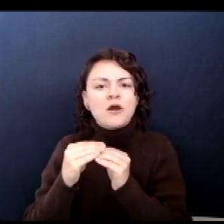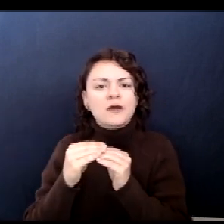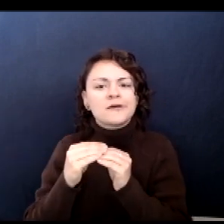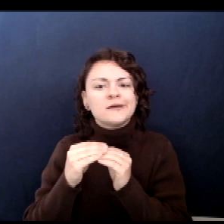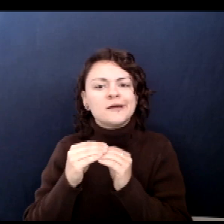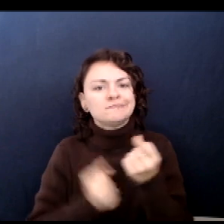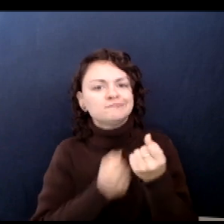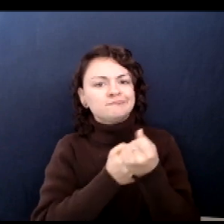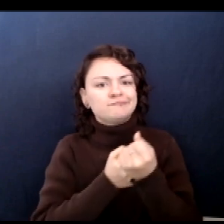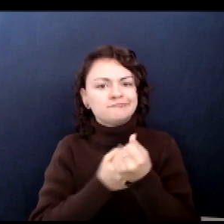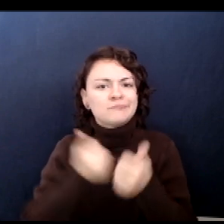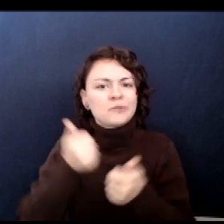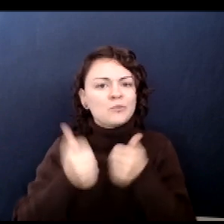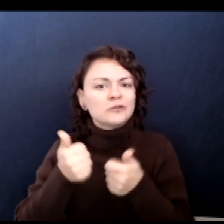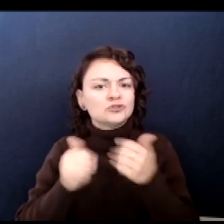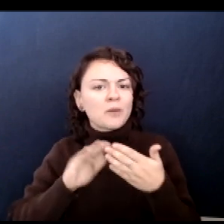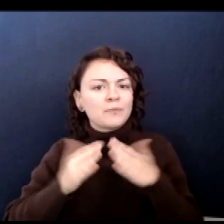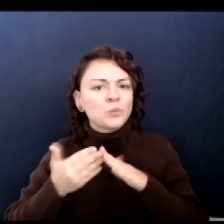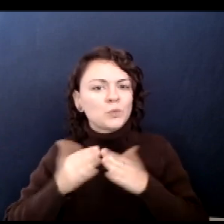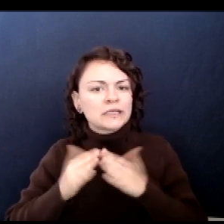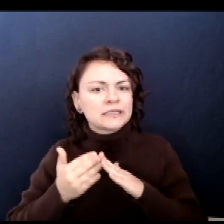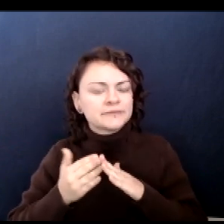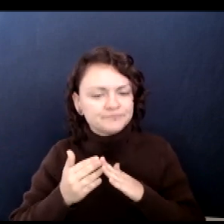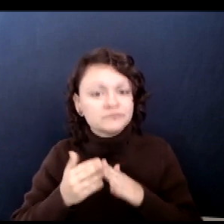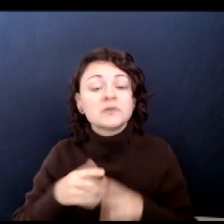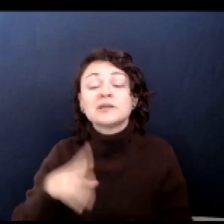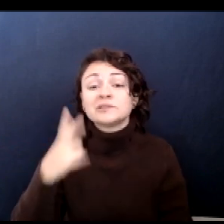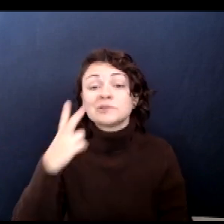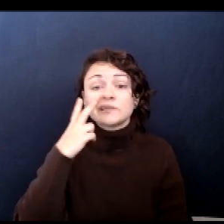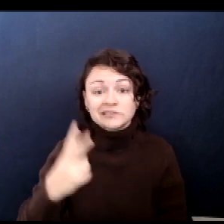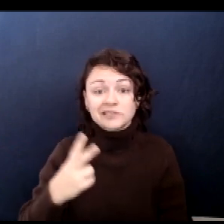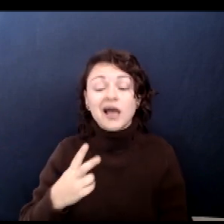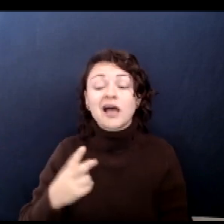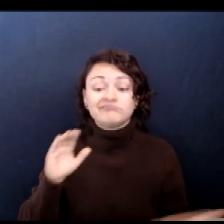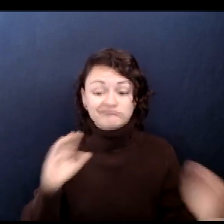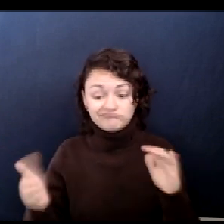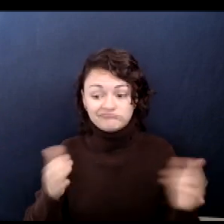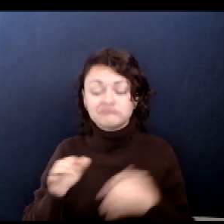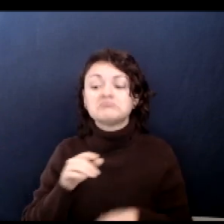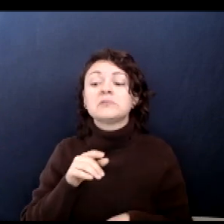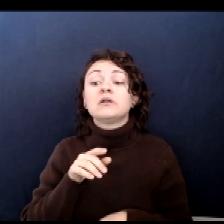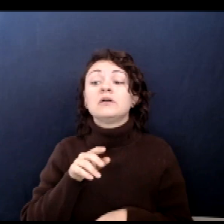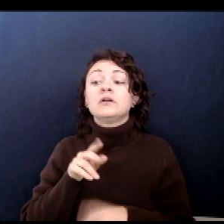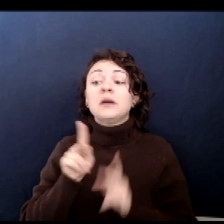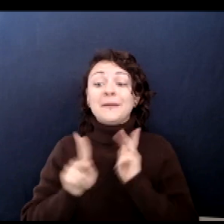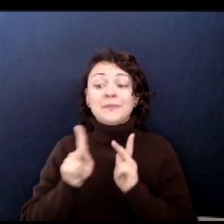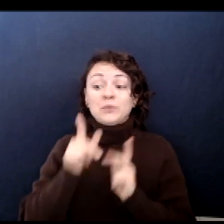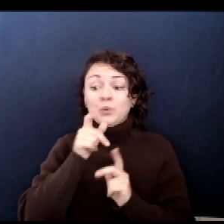What we saw was that among those that are on the Now income wait list,